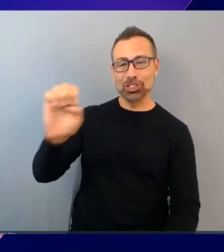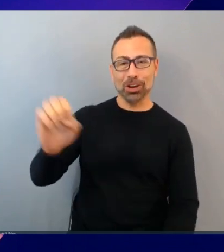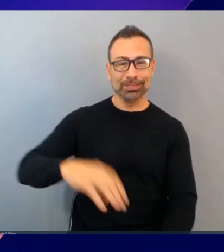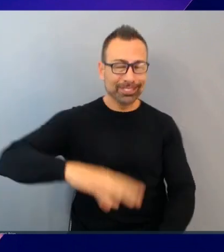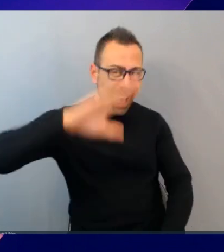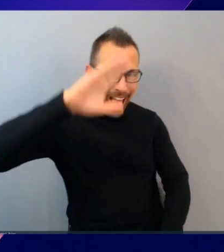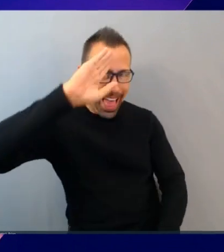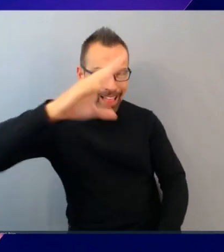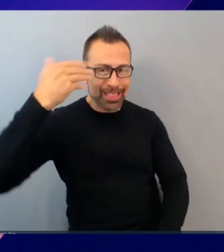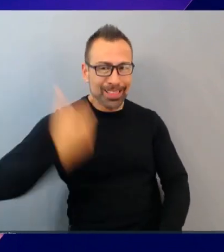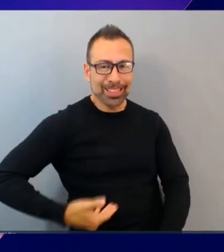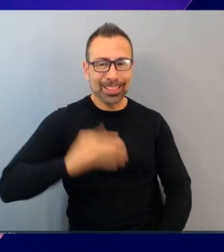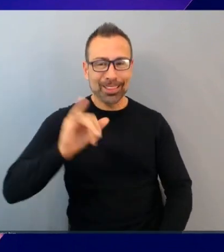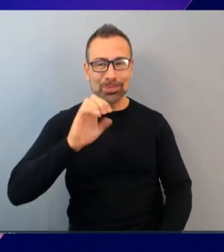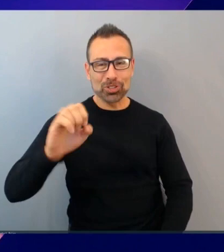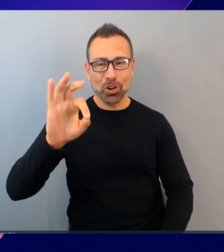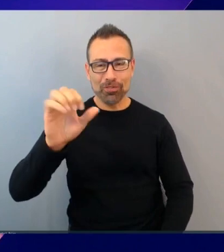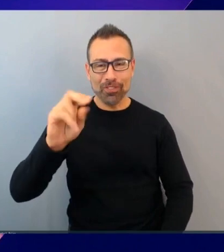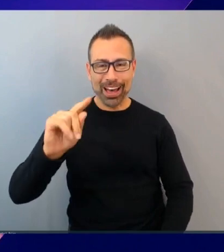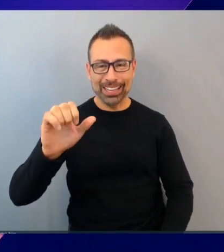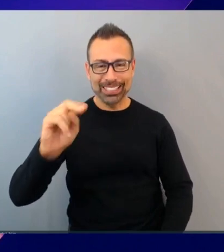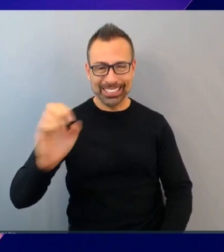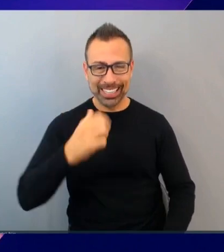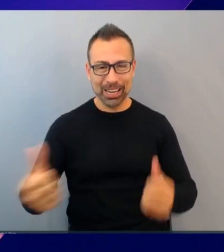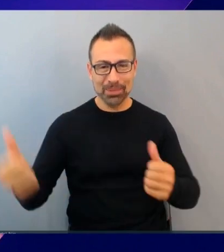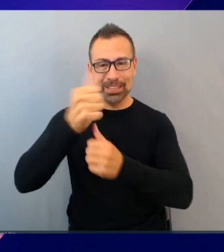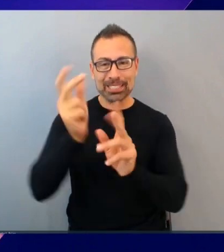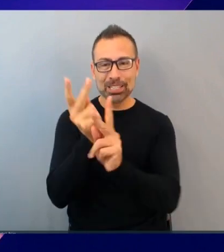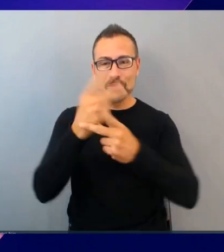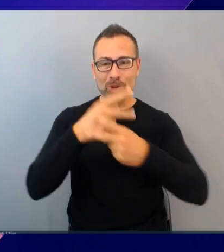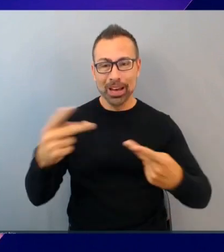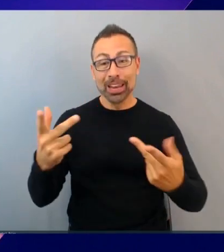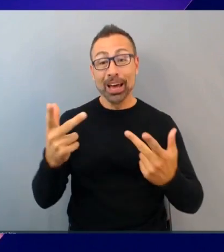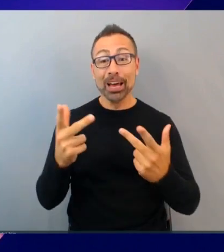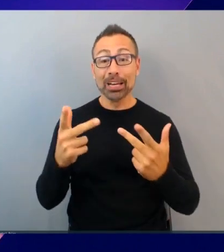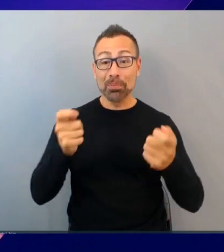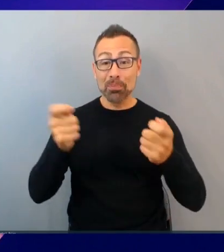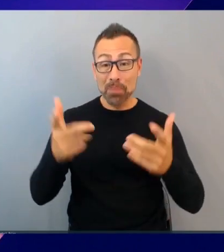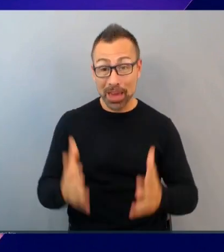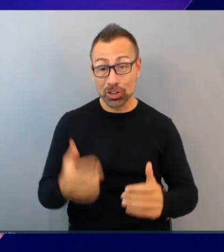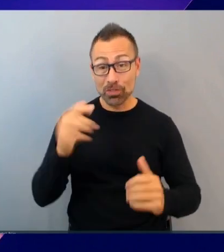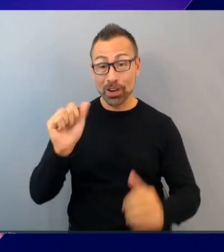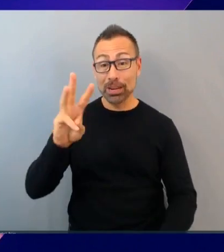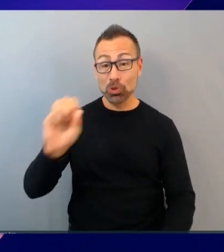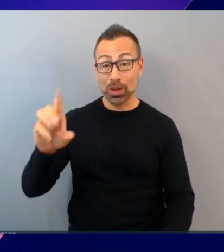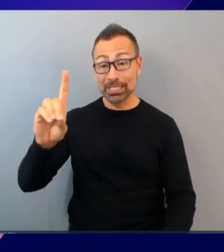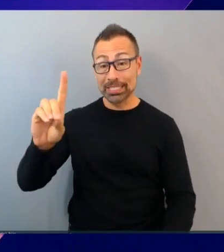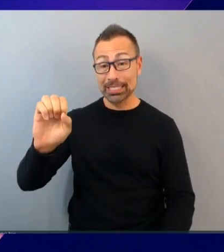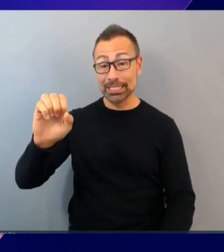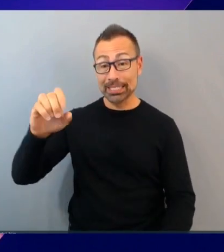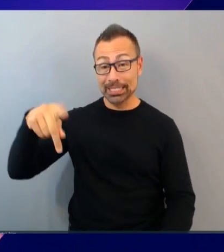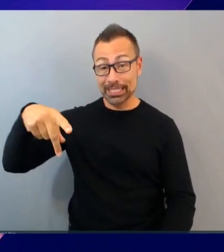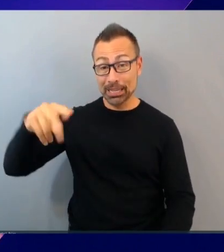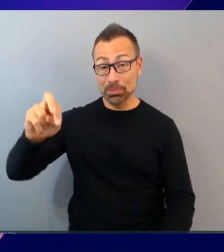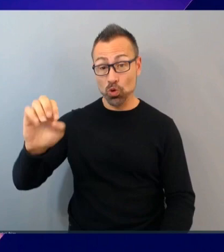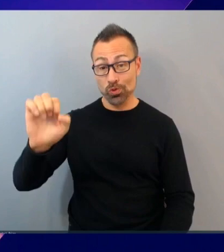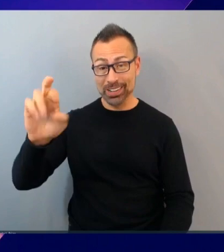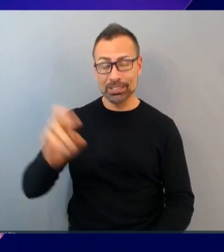I'm the Senior Product Marketing Manager for AWS DeepRacer. Thanks Dani and Nathan for having me on today. For anyone who doesn't know, AWS DeepRacer is the fastest way